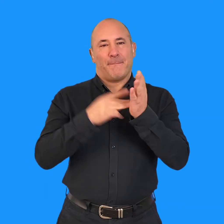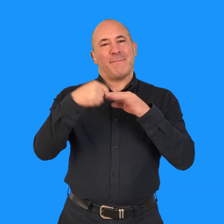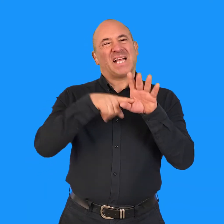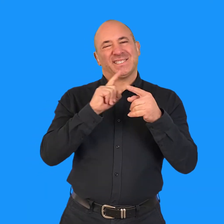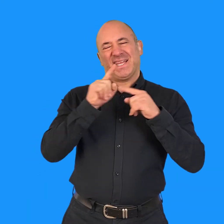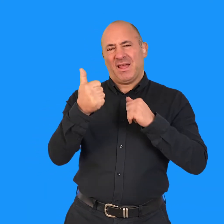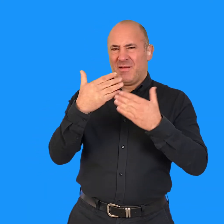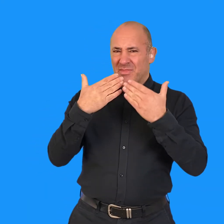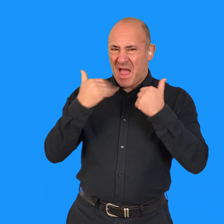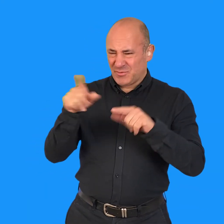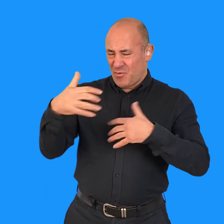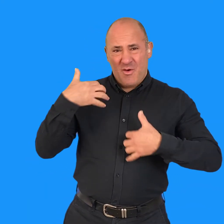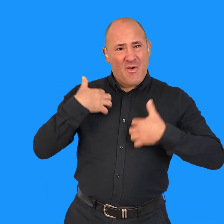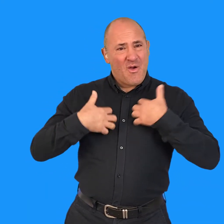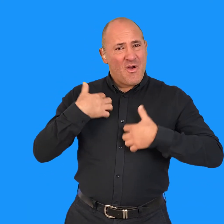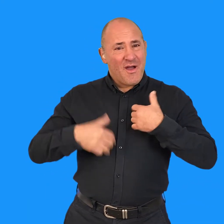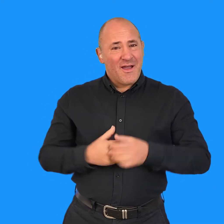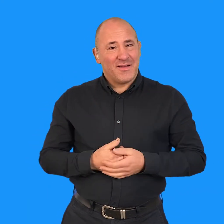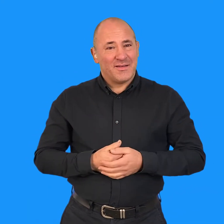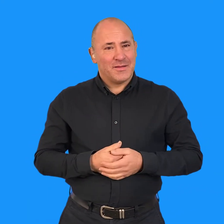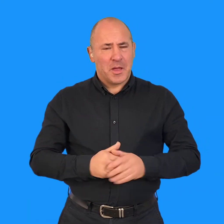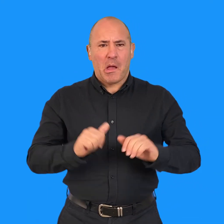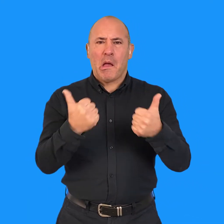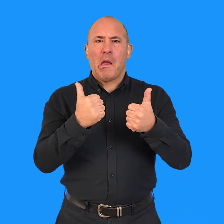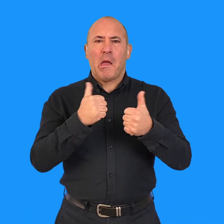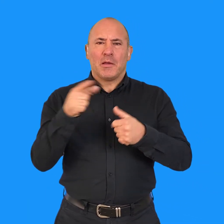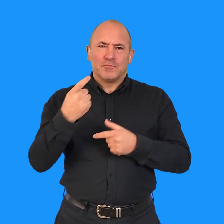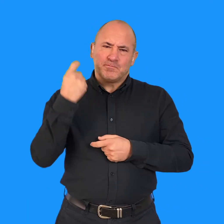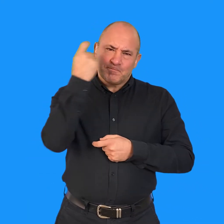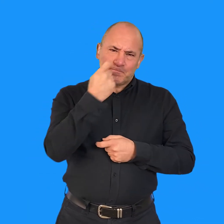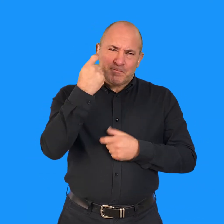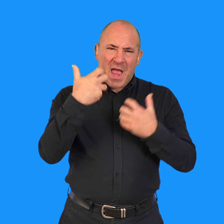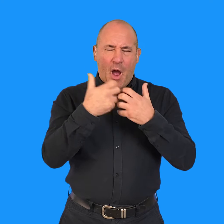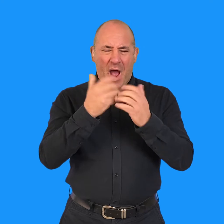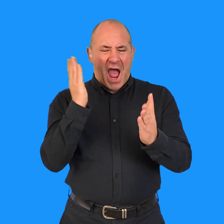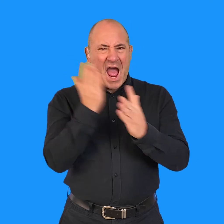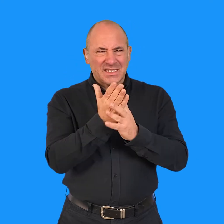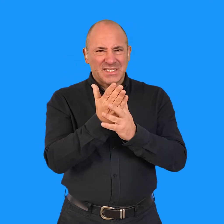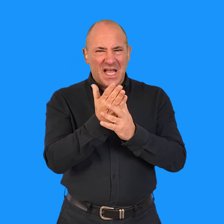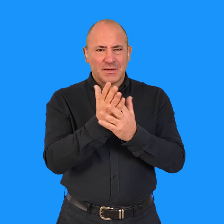Thanks, Jo. That was really, really interesting. So good to hear somebody really thinking about